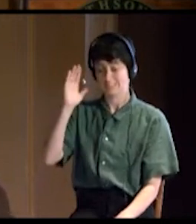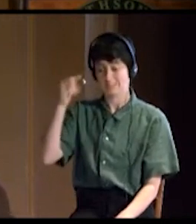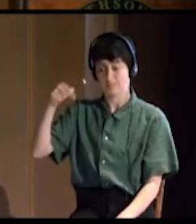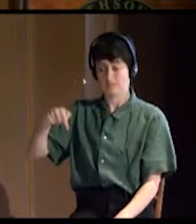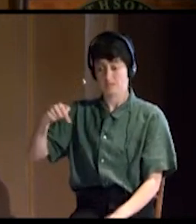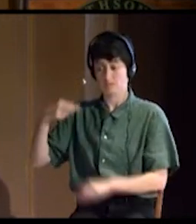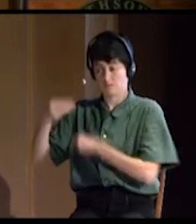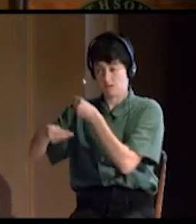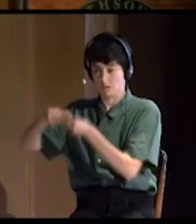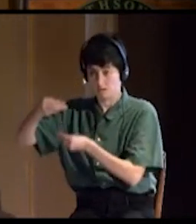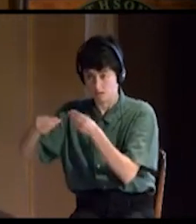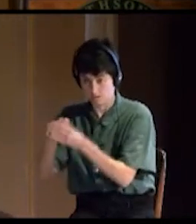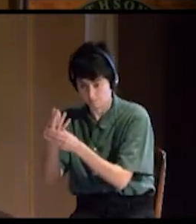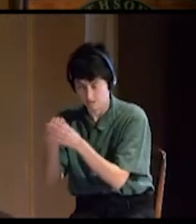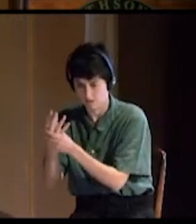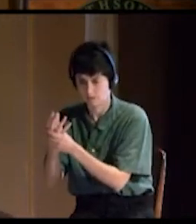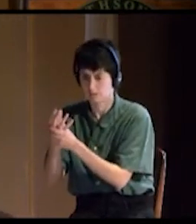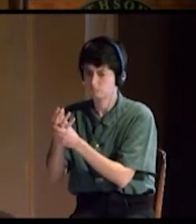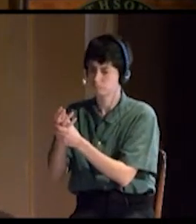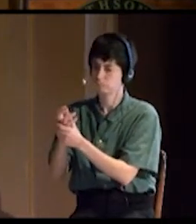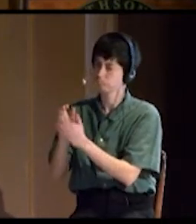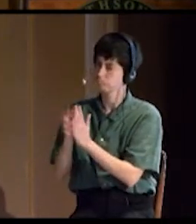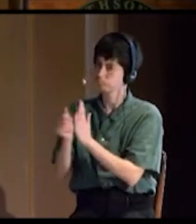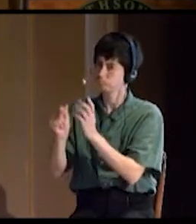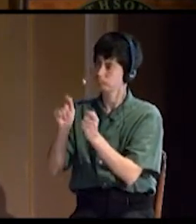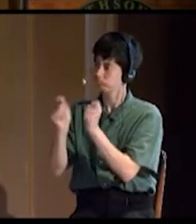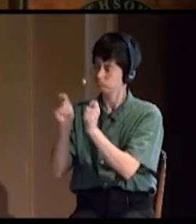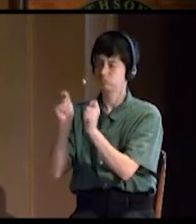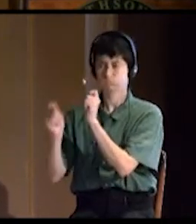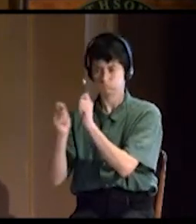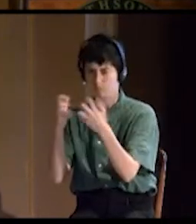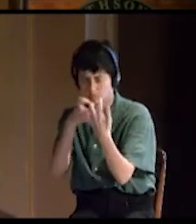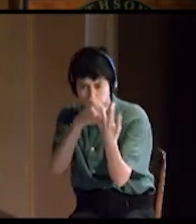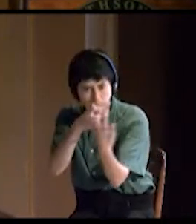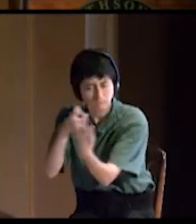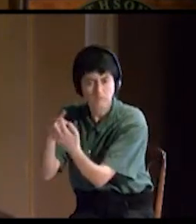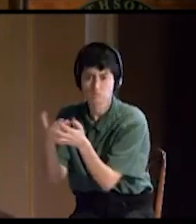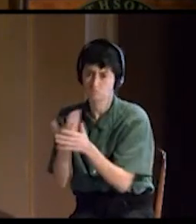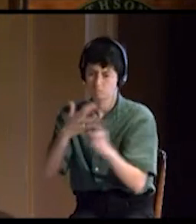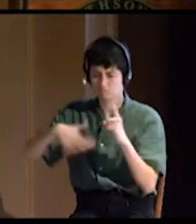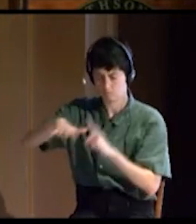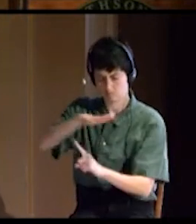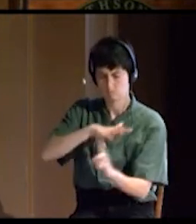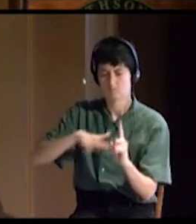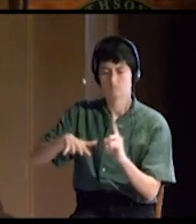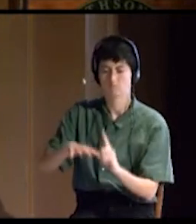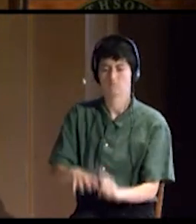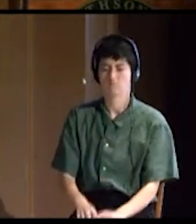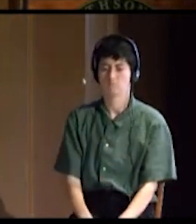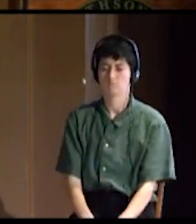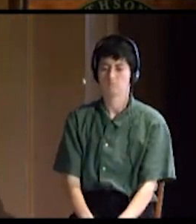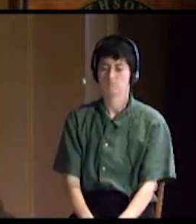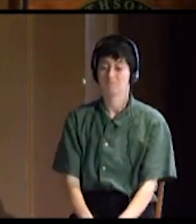Then if we consider the other half of the tree, we see a very different way of dealing with climatic changes. We know that the conditions were tropical